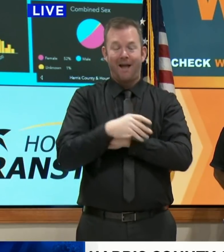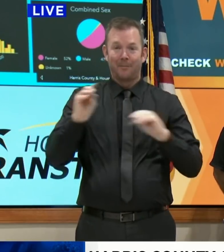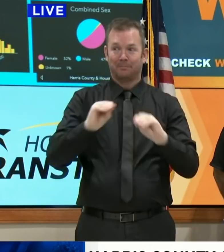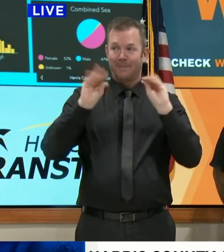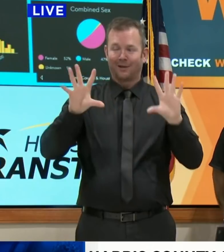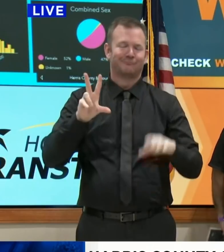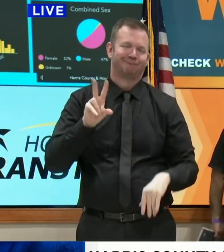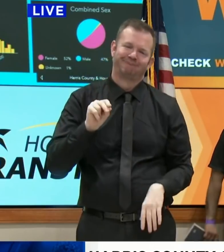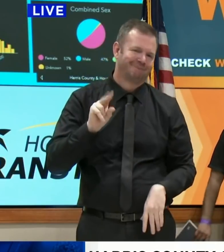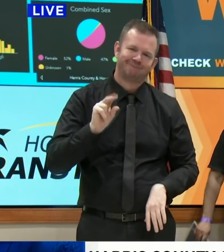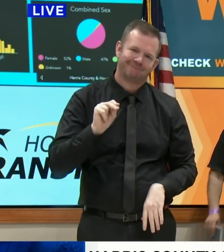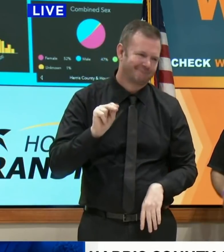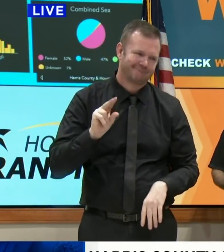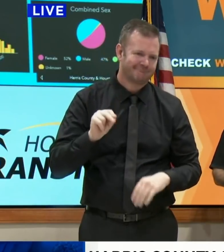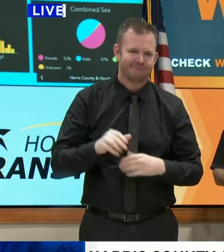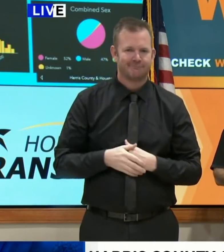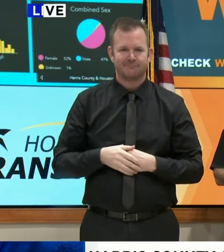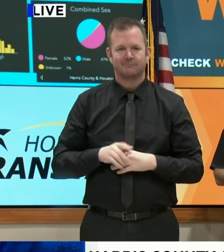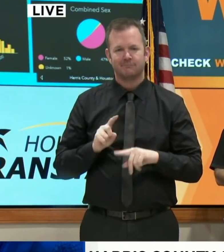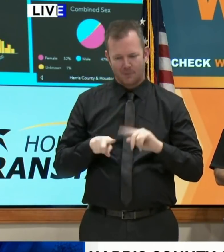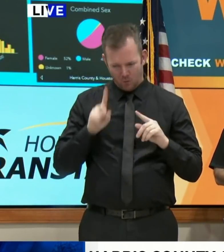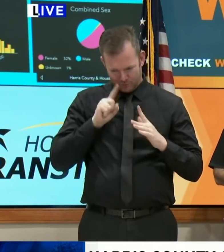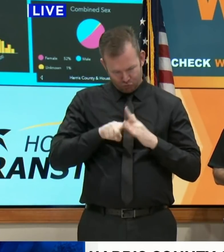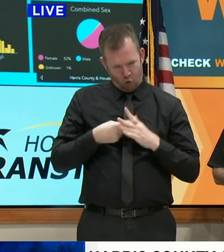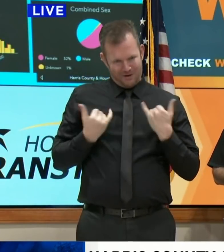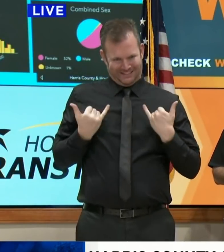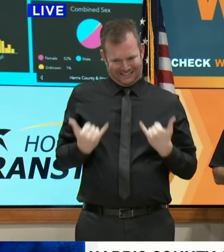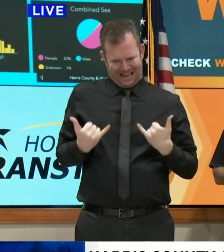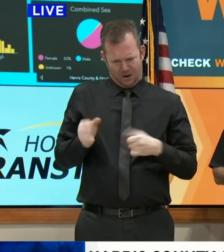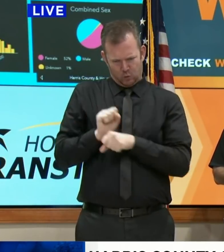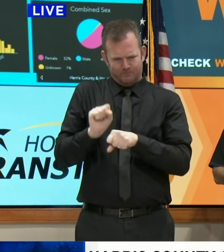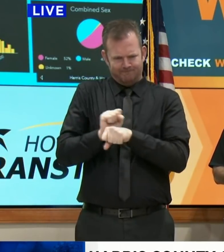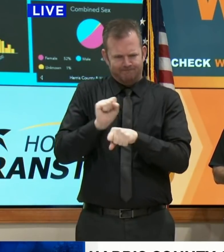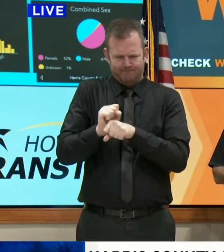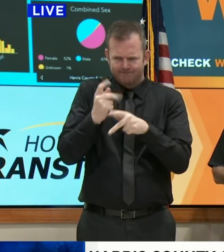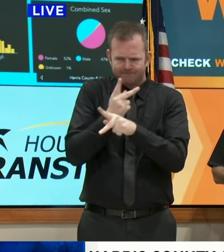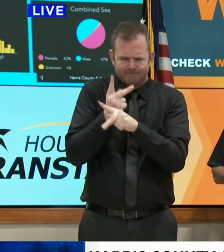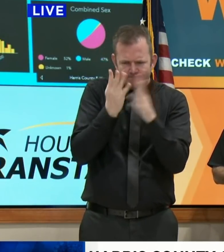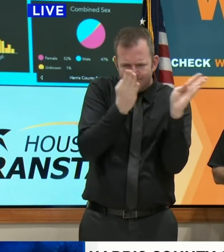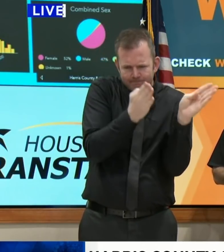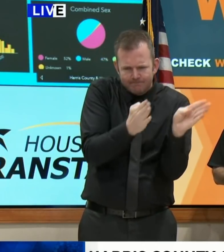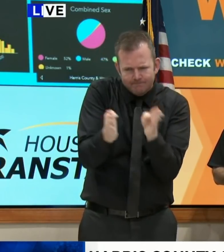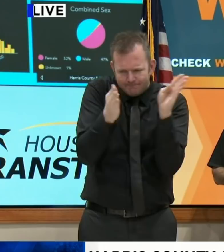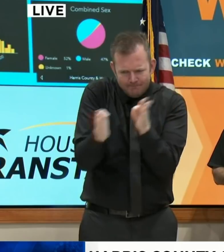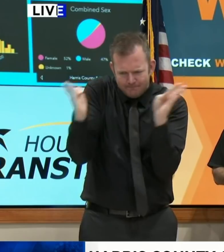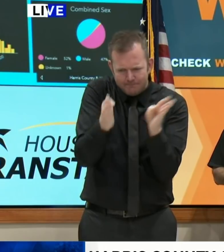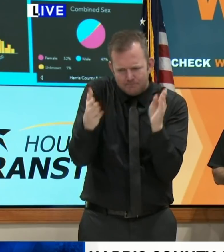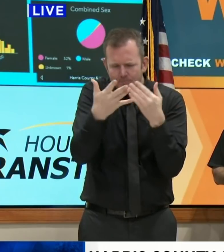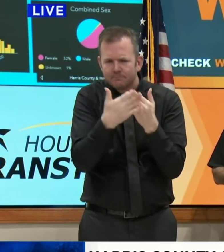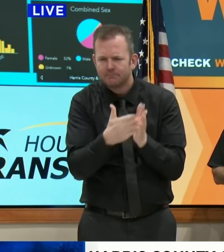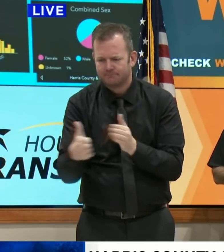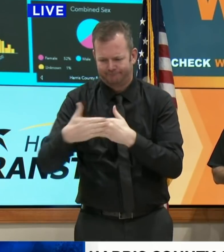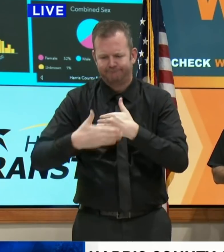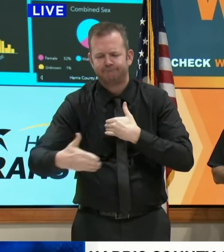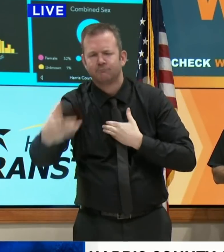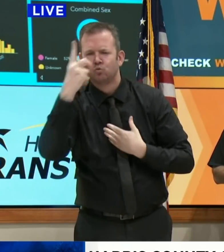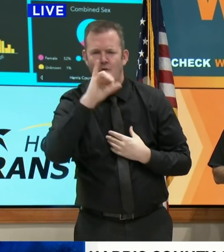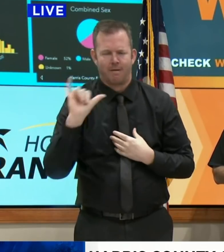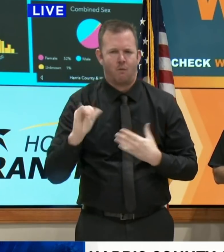So recovery is to be inclusive or recovery needs to be fast. or recovery needs to be fast. We won’t recover overnight. We won’t recover overnight. And we will see relief And we will see relief overnight. But the reason we